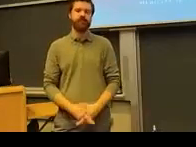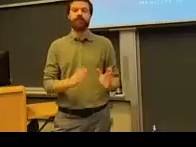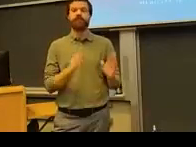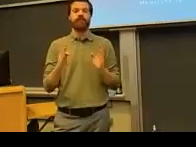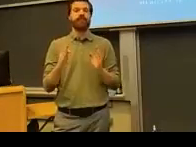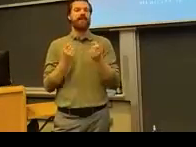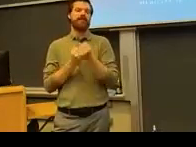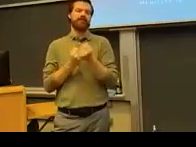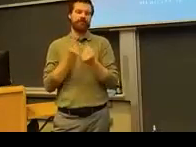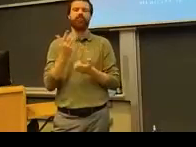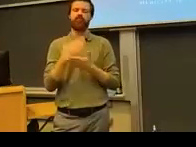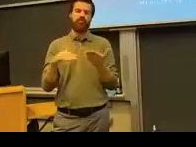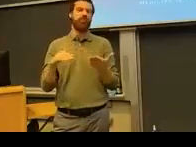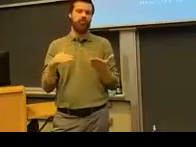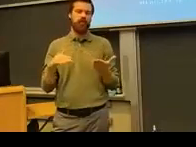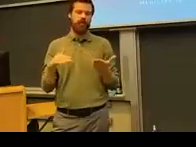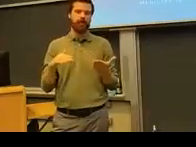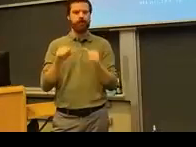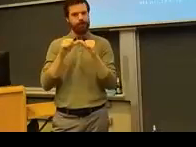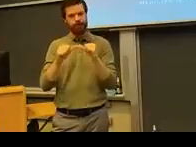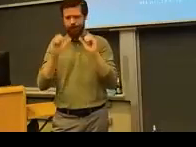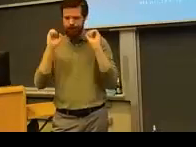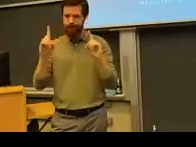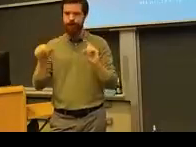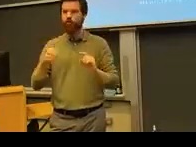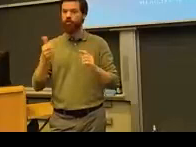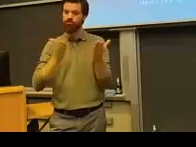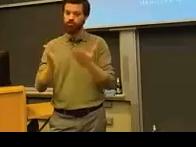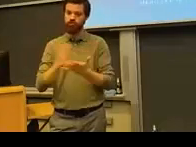facet of our care um continuing to educate all the other services across the hospital is super